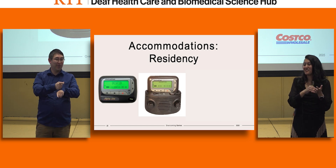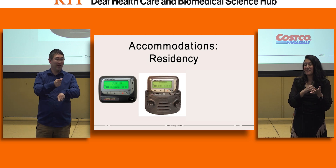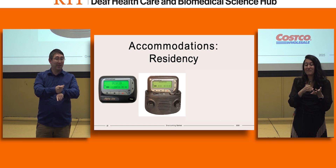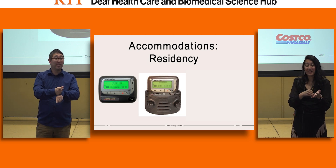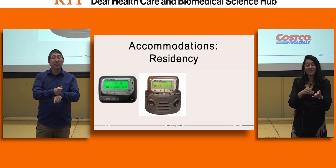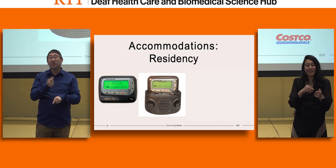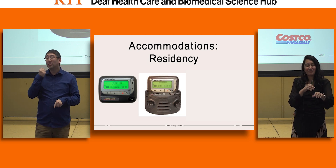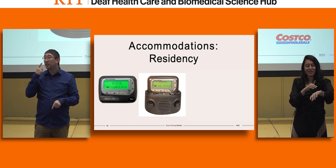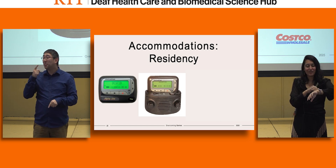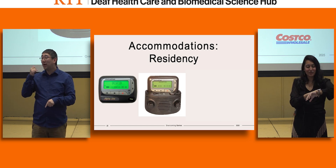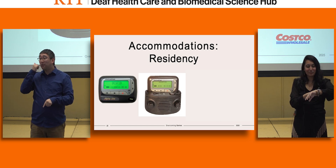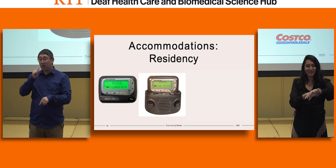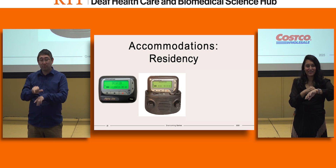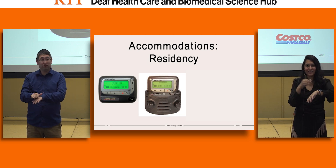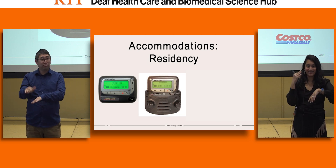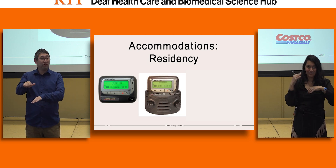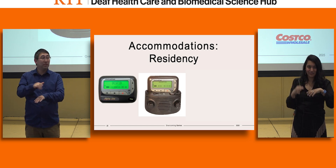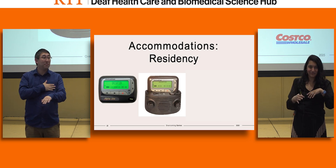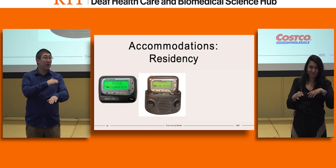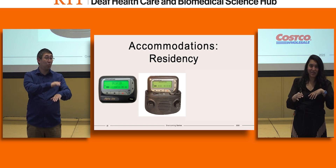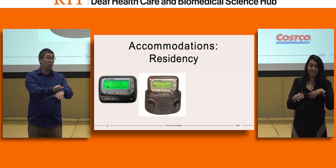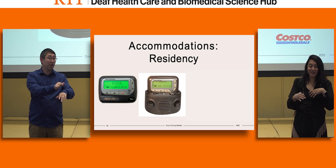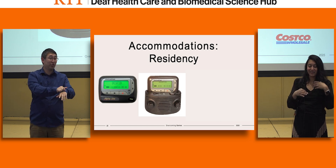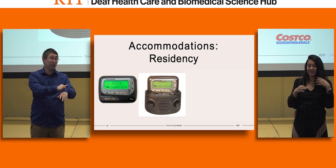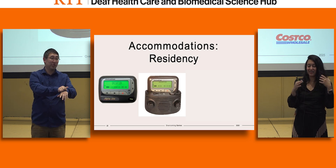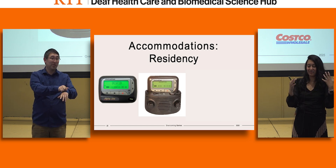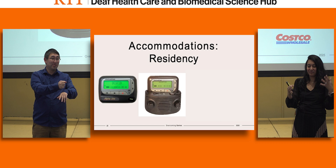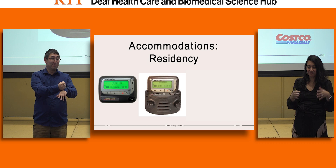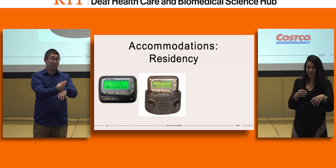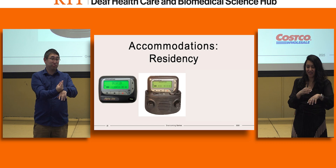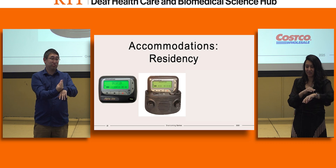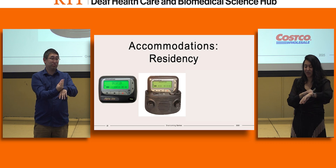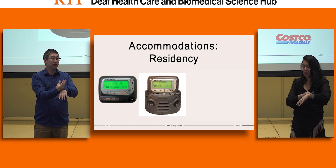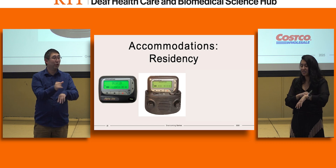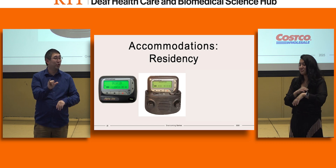But then my phone buzzes, and my watch buzzes,